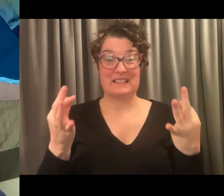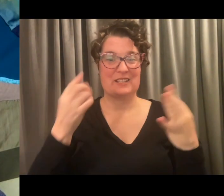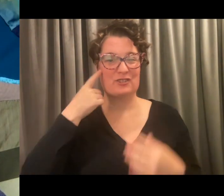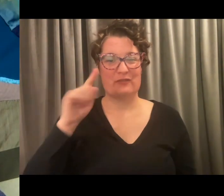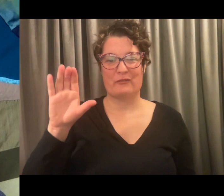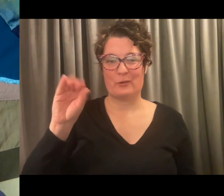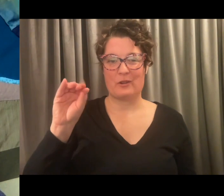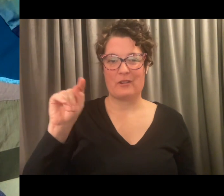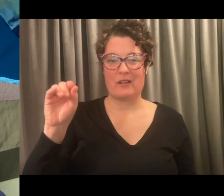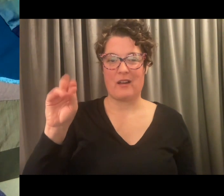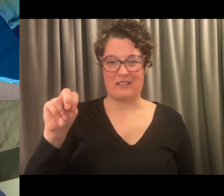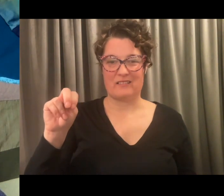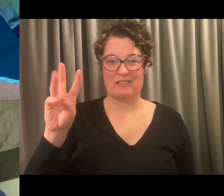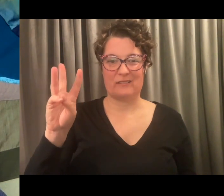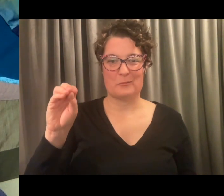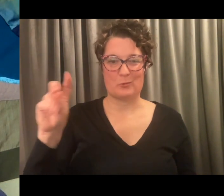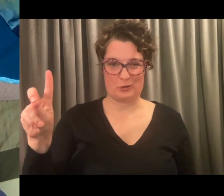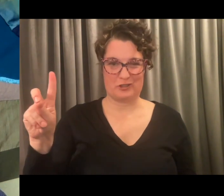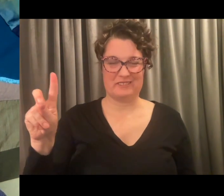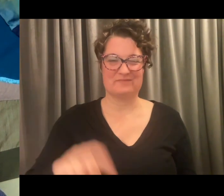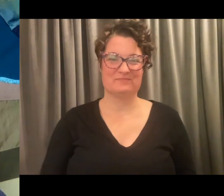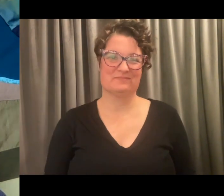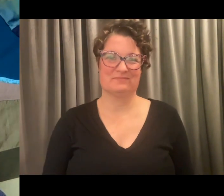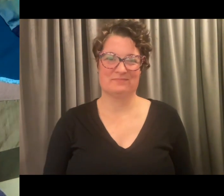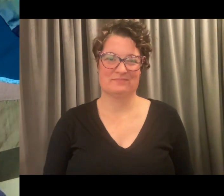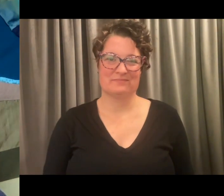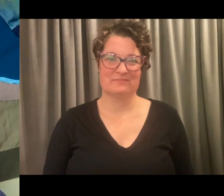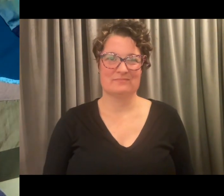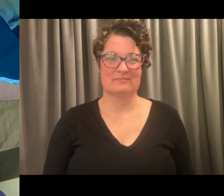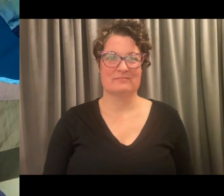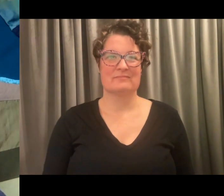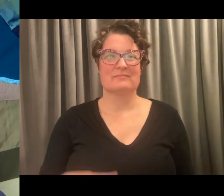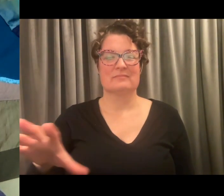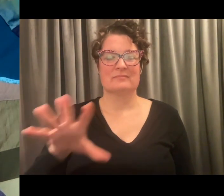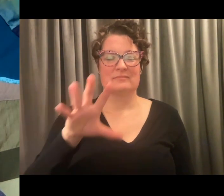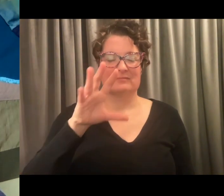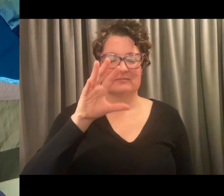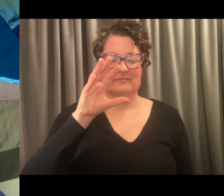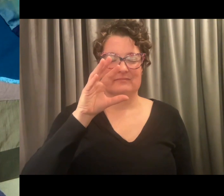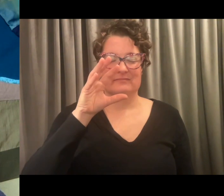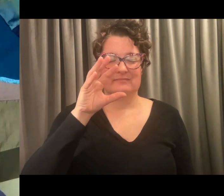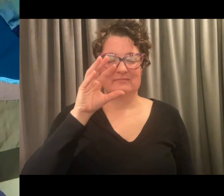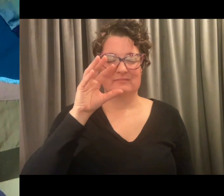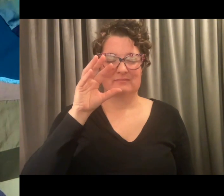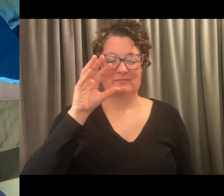Take a few deep breaths, allowing your body to relax